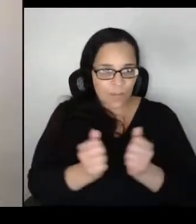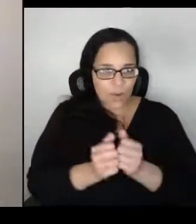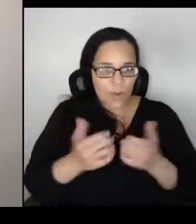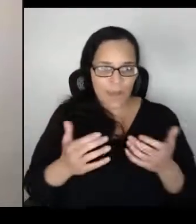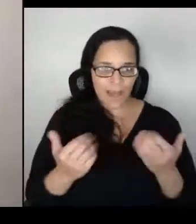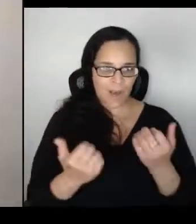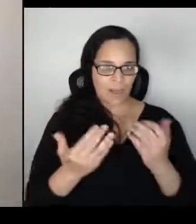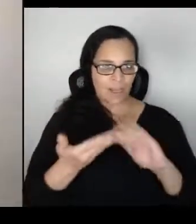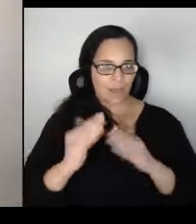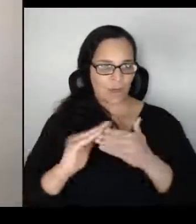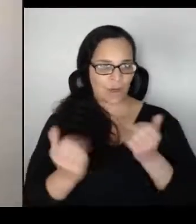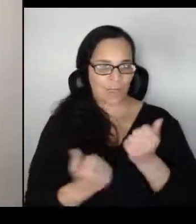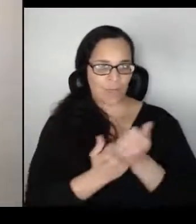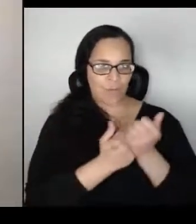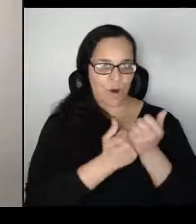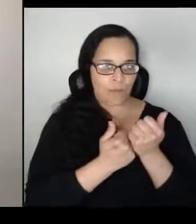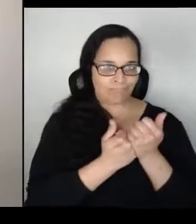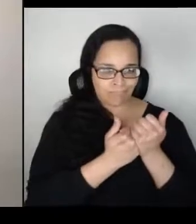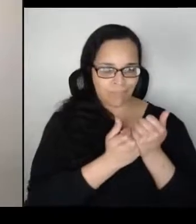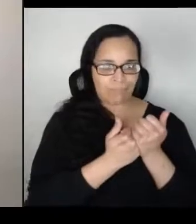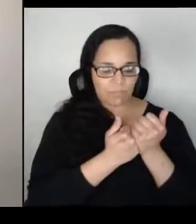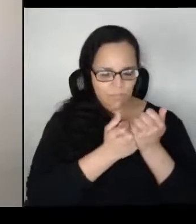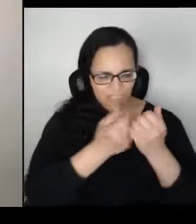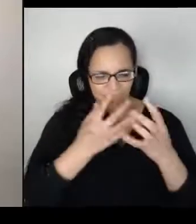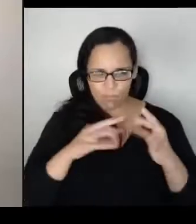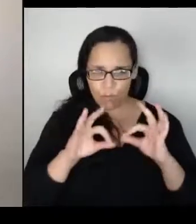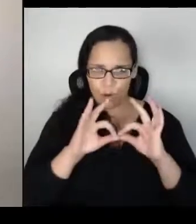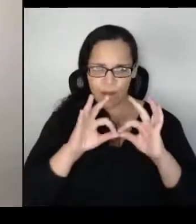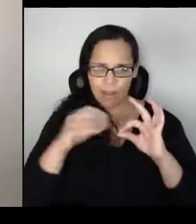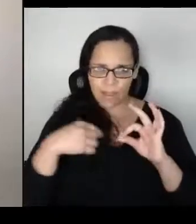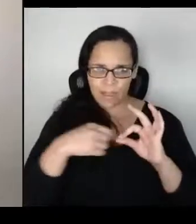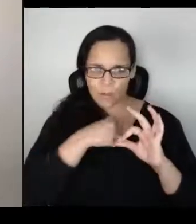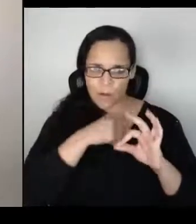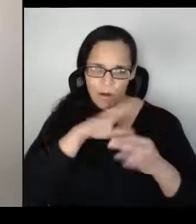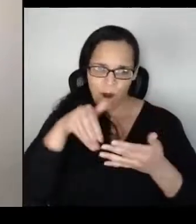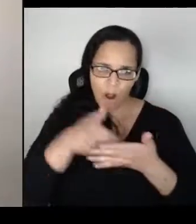It's so important that we are all holding each other,